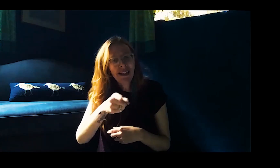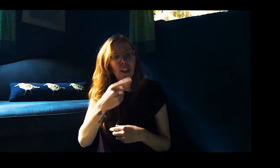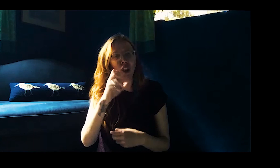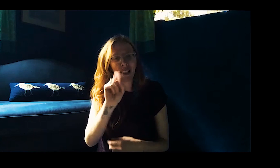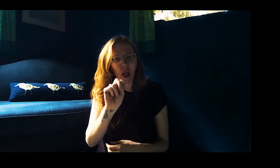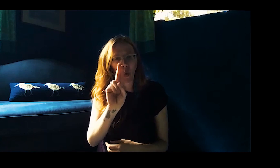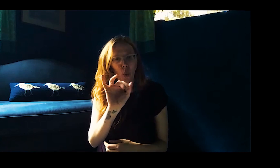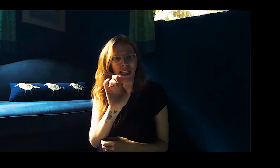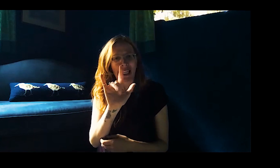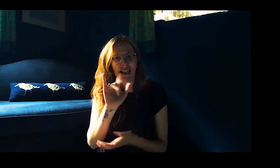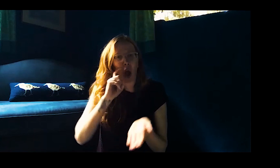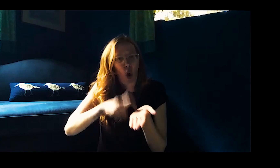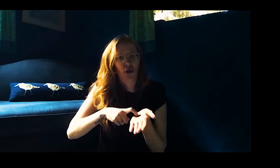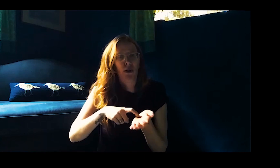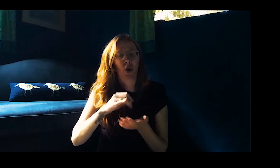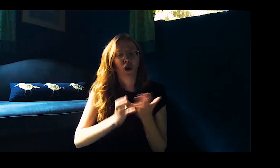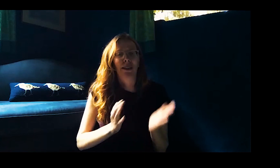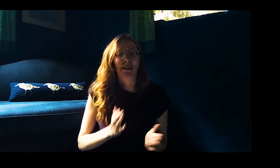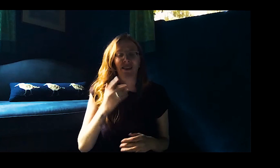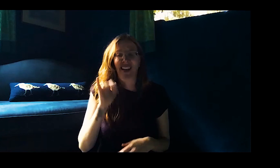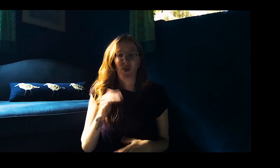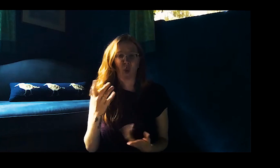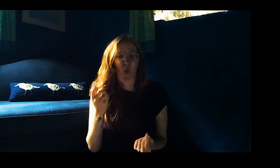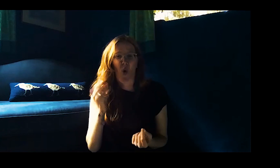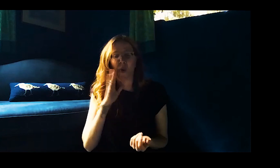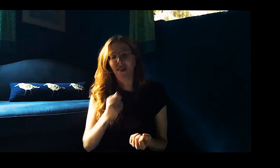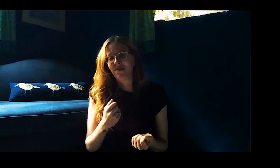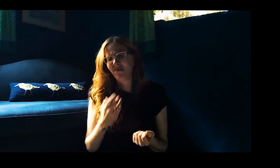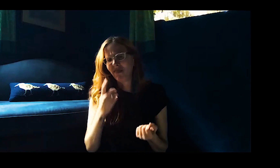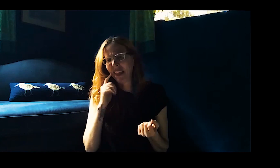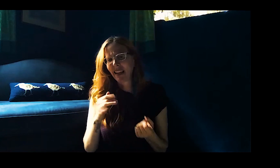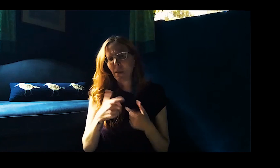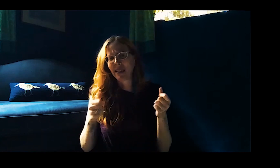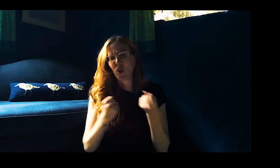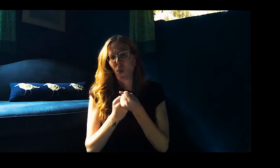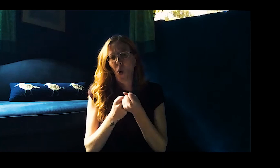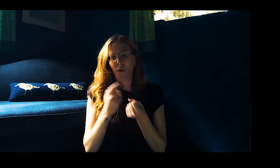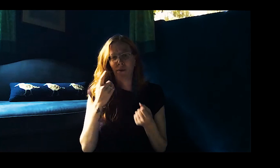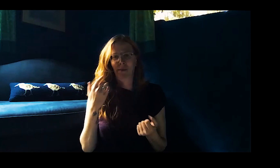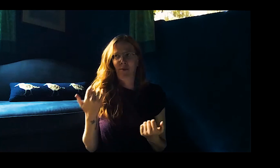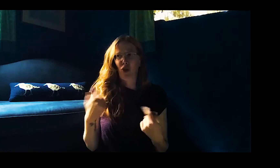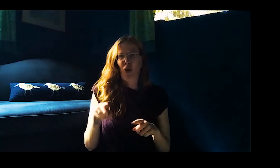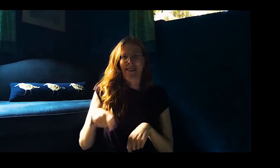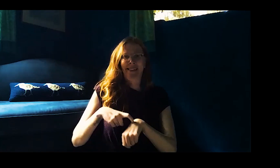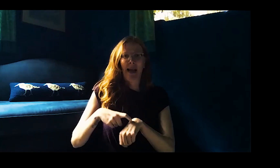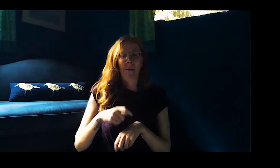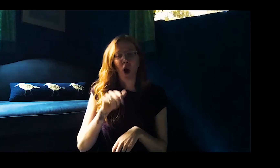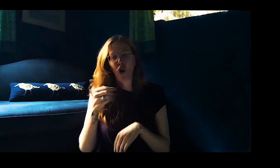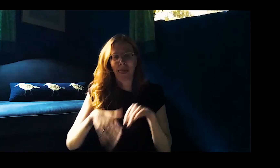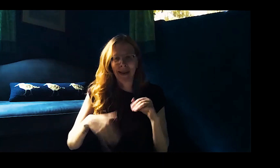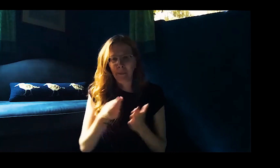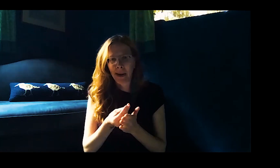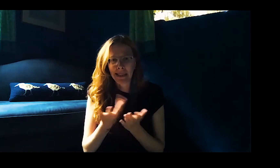Genuinely recognize artists, that's how I think we can be a big support to artists during this time.